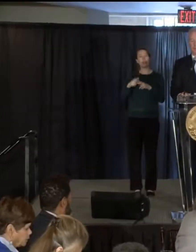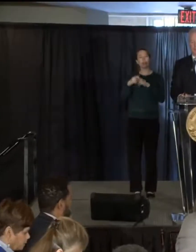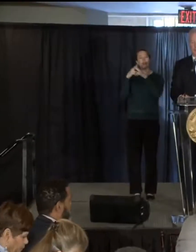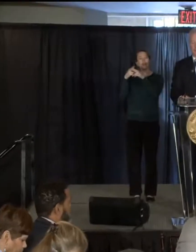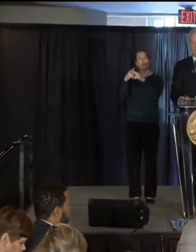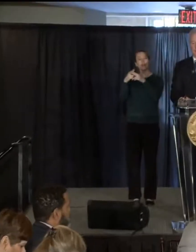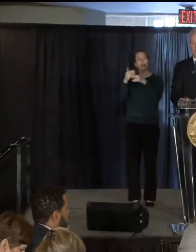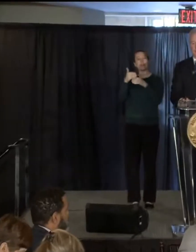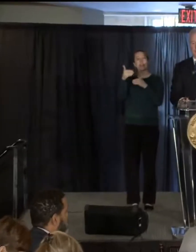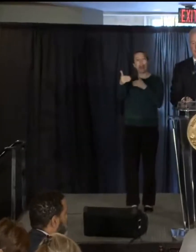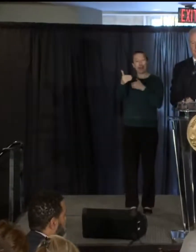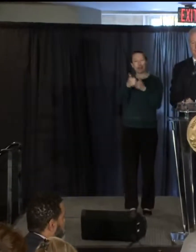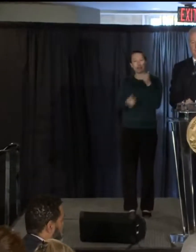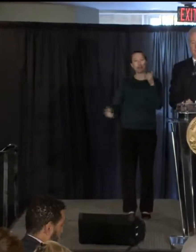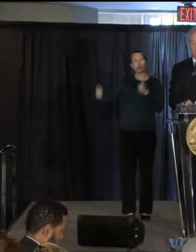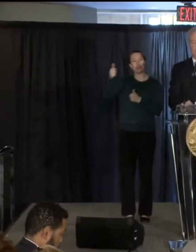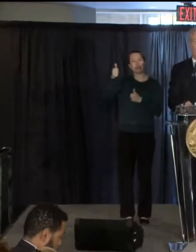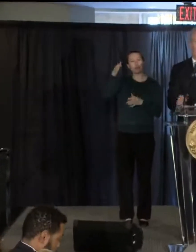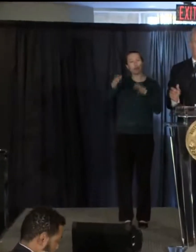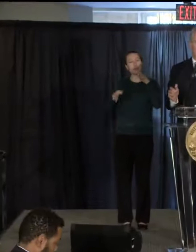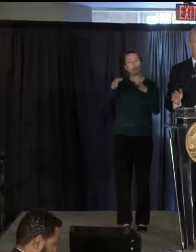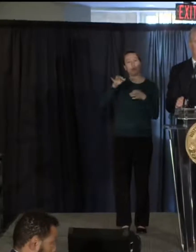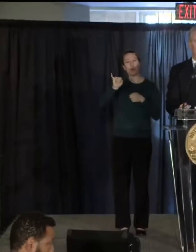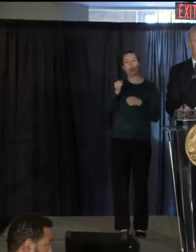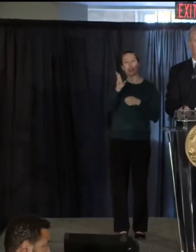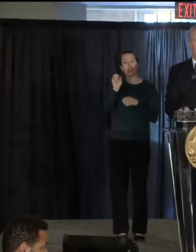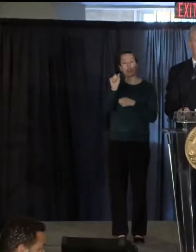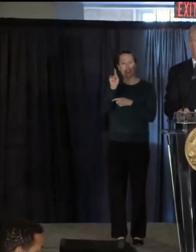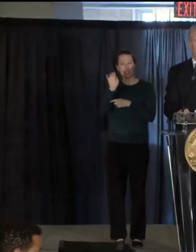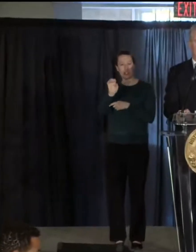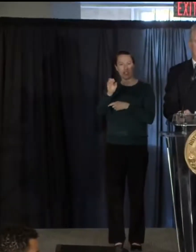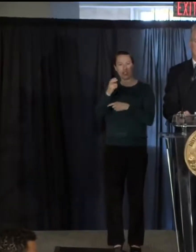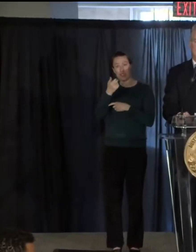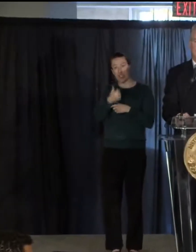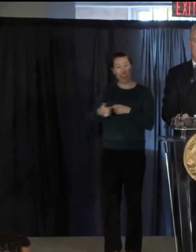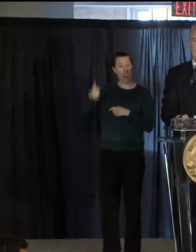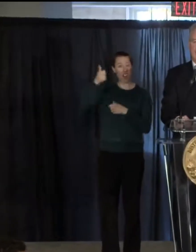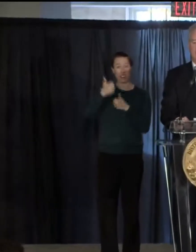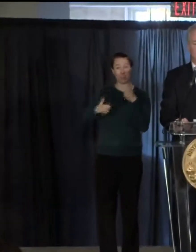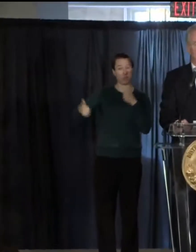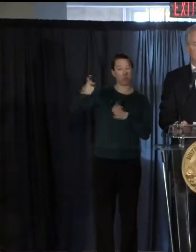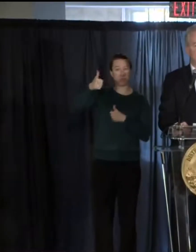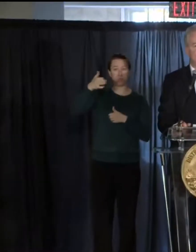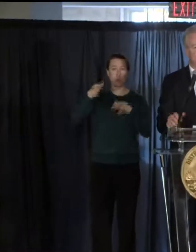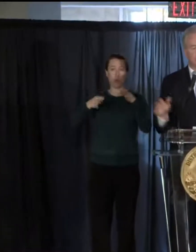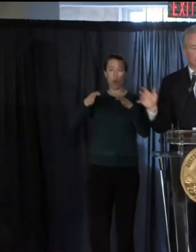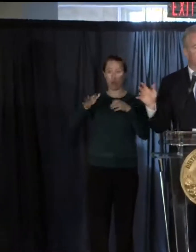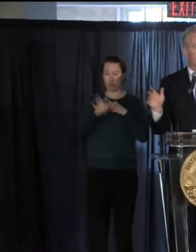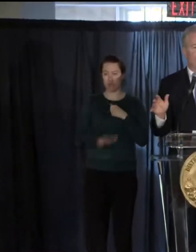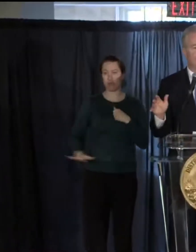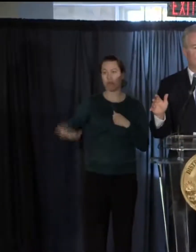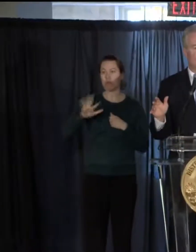COURT JUSTICE TO THE HIGHEST COURT IN THE LAND. AND, YOU KNOW, PEOPLE SHOULD LOOK AT THE RECORD AND THEY